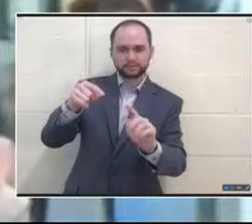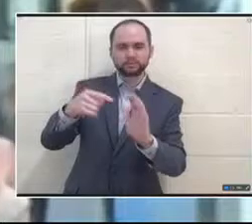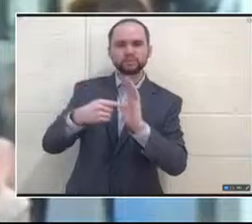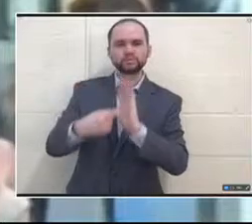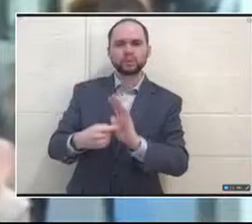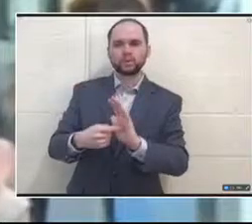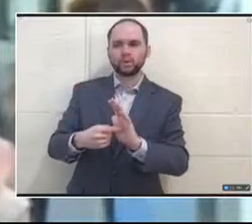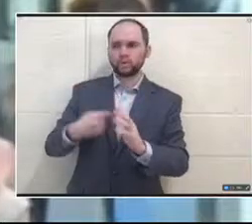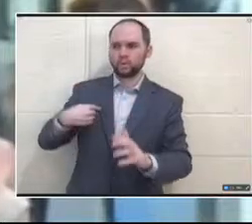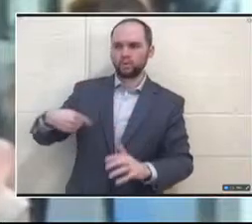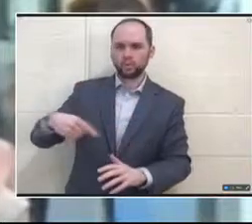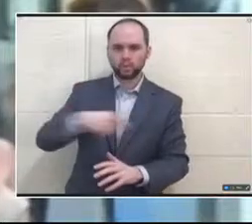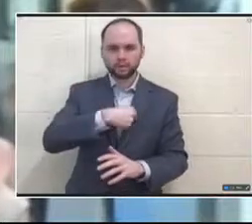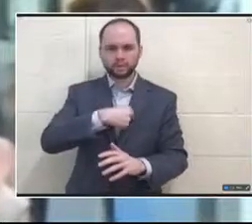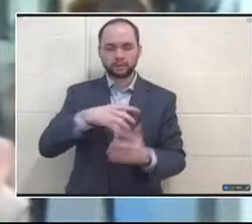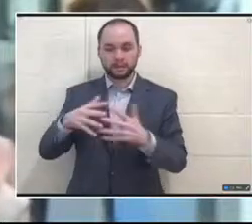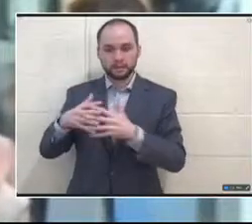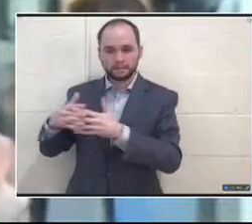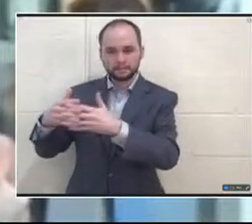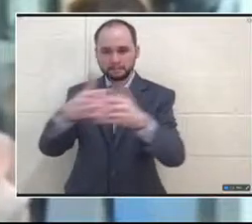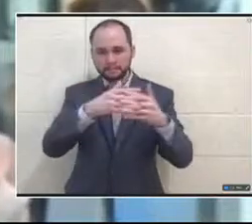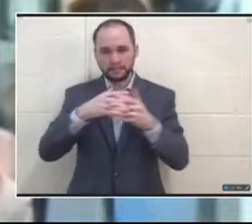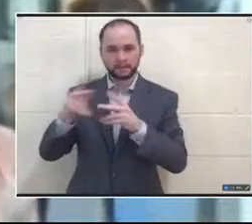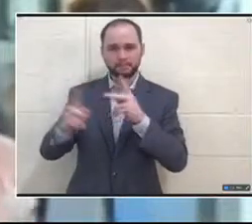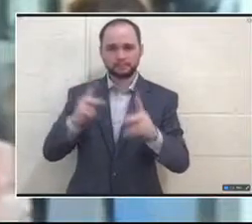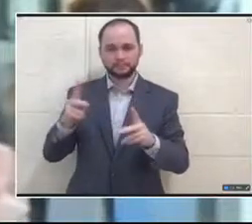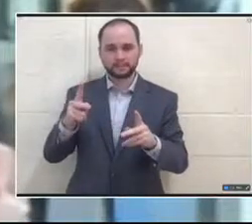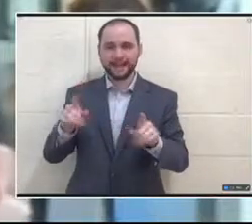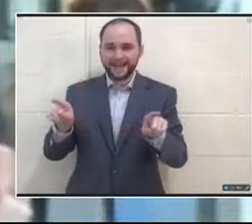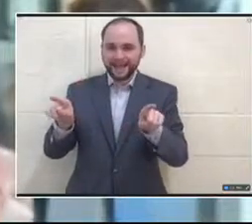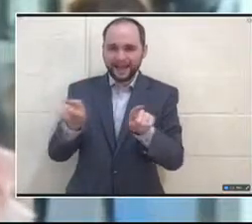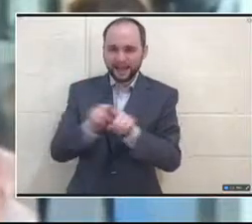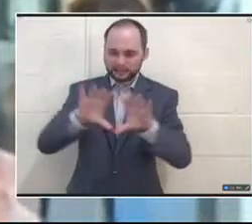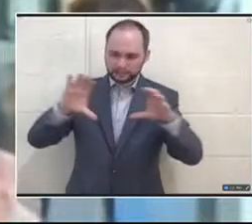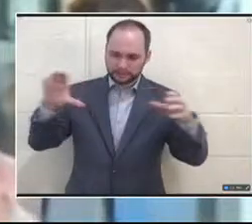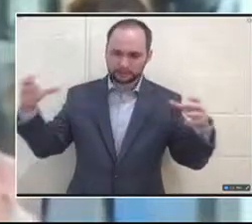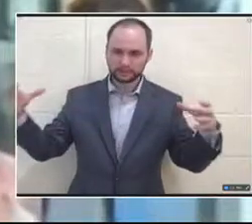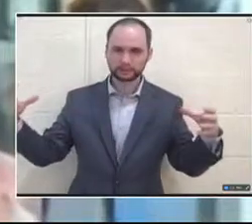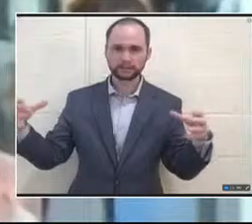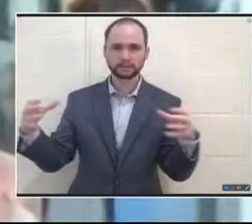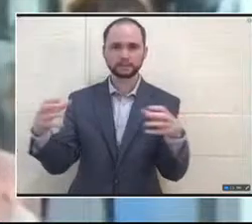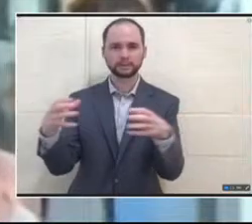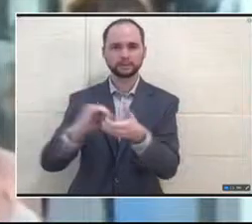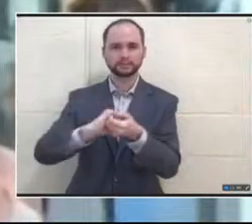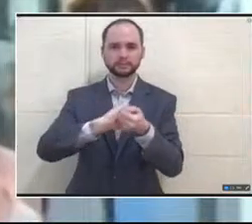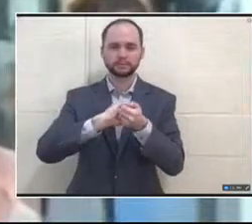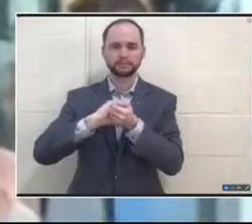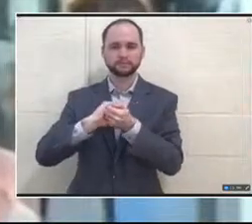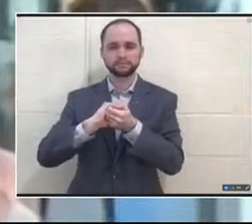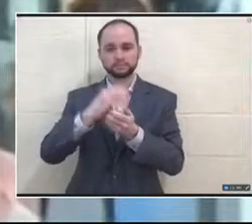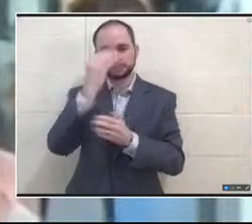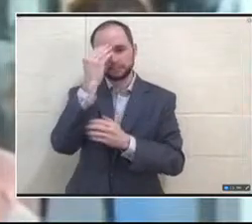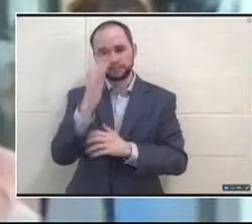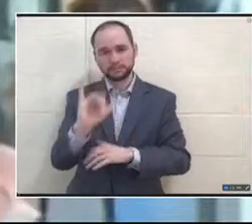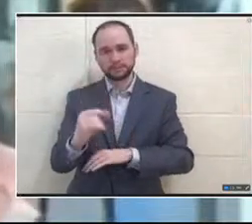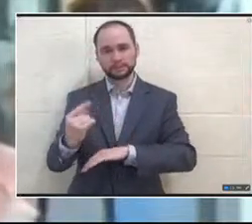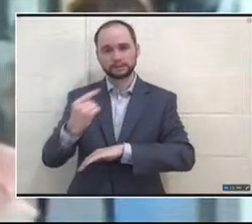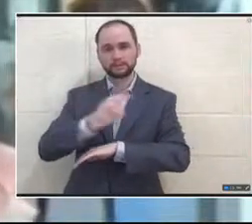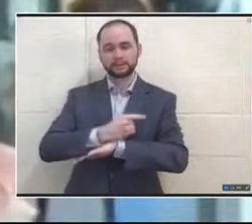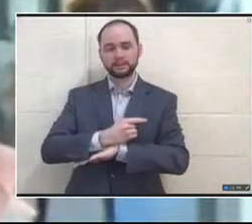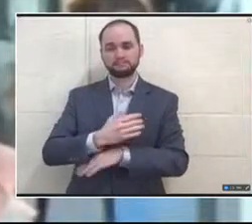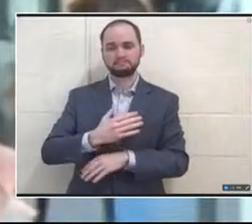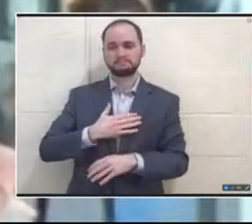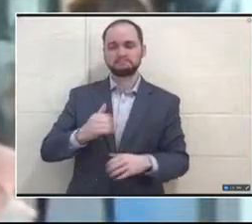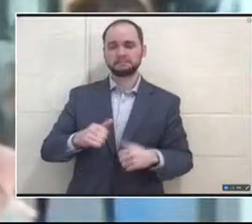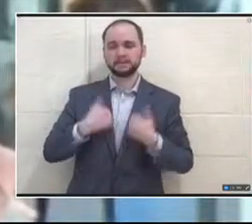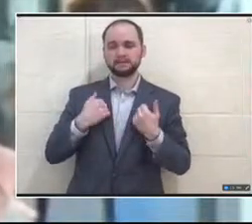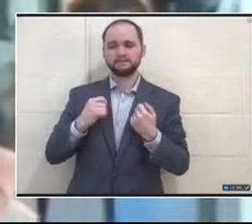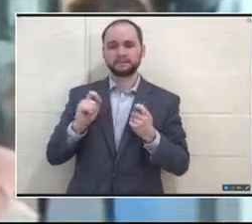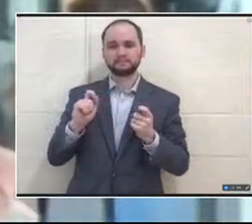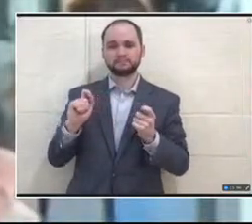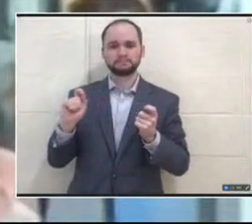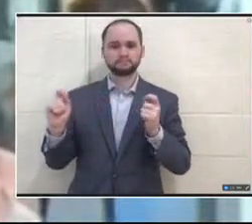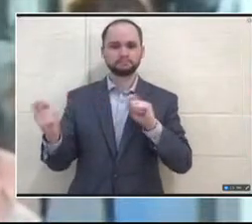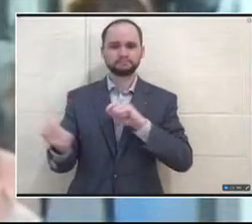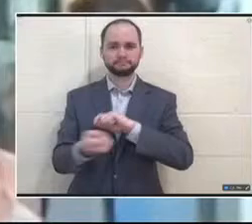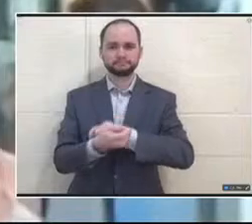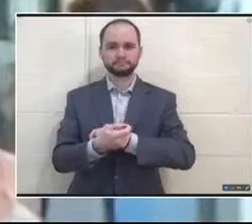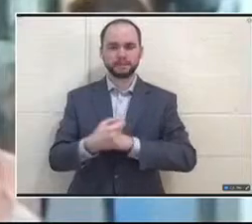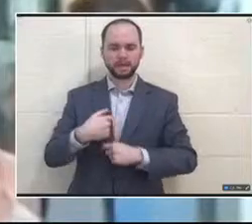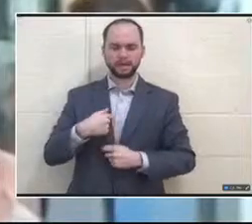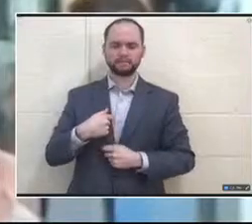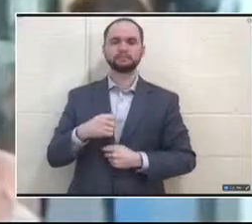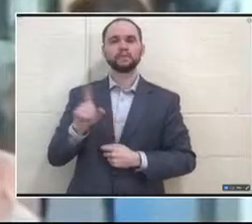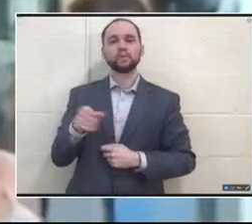That day my life changed in a seminal way. I wasn't just Marian Anderson anymore.